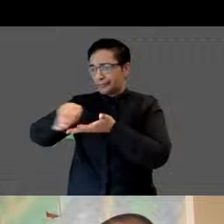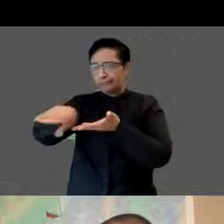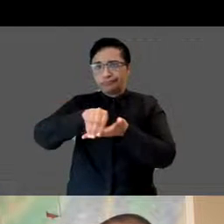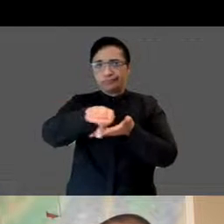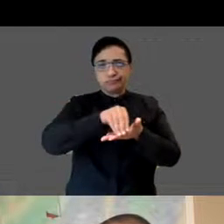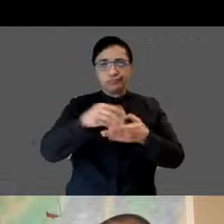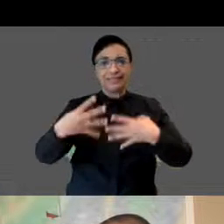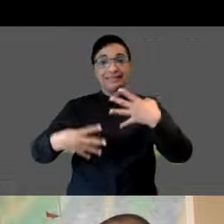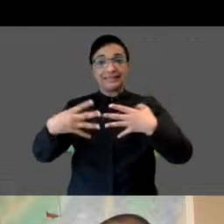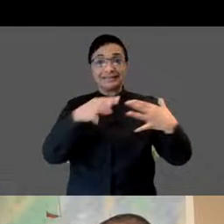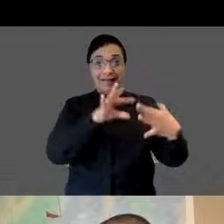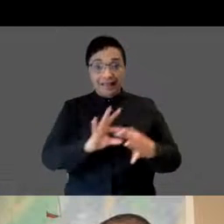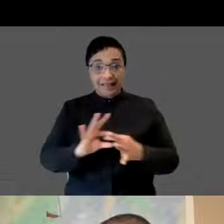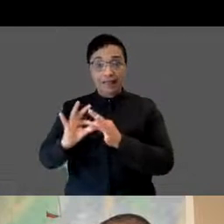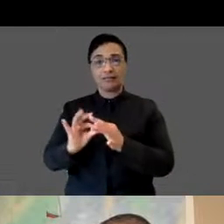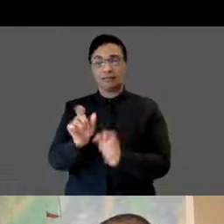of persons with disabilities.